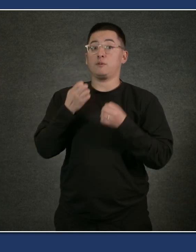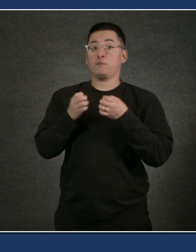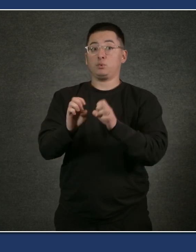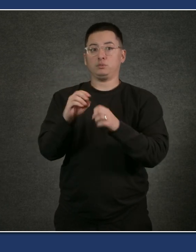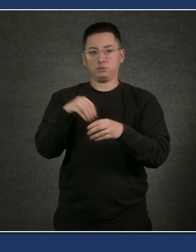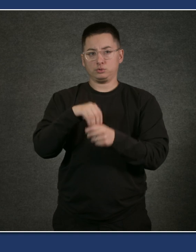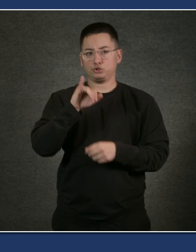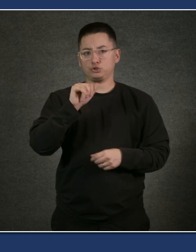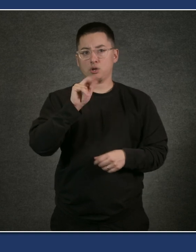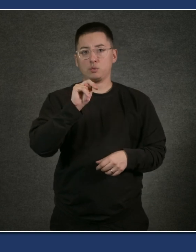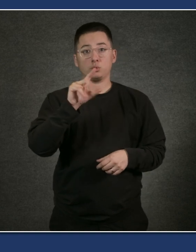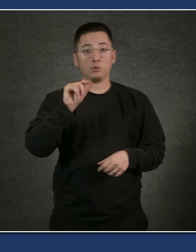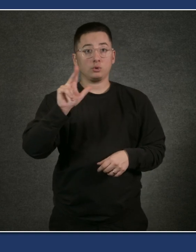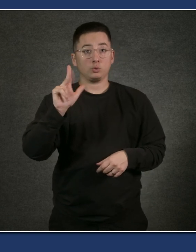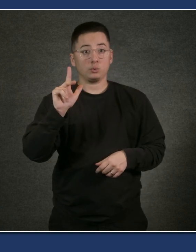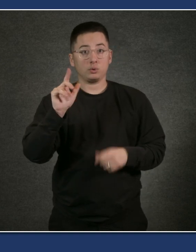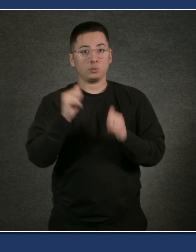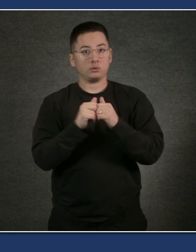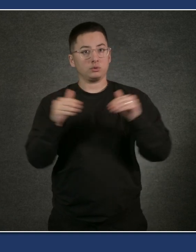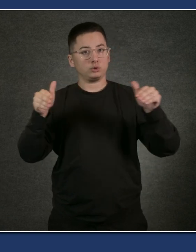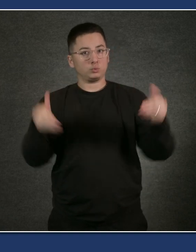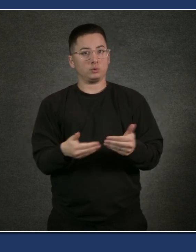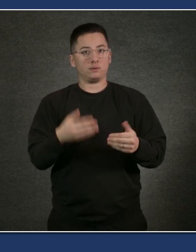with the introduction of House File 435